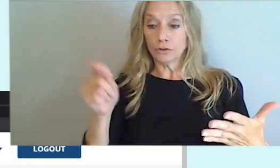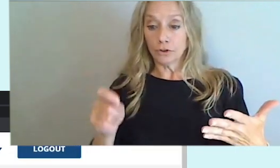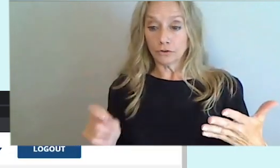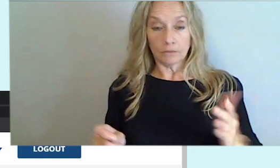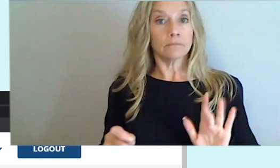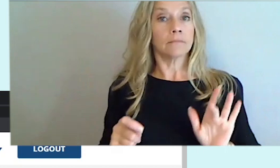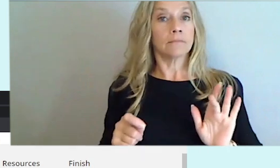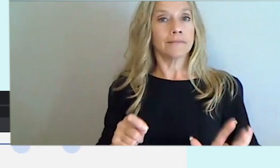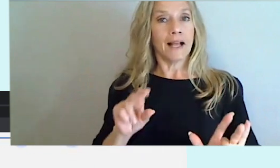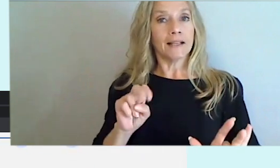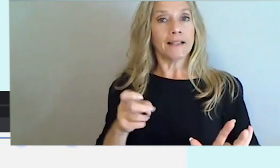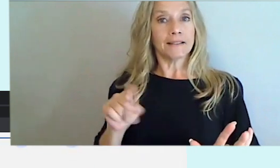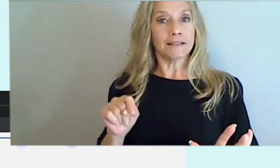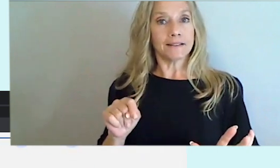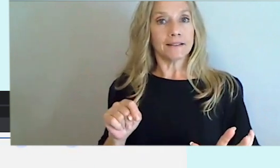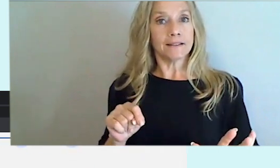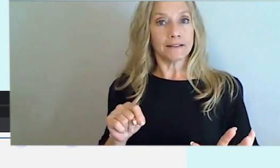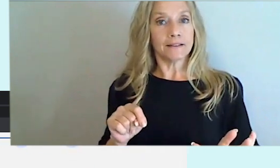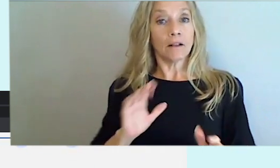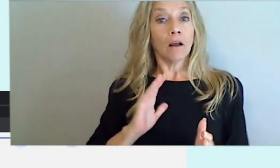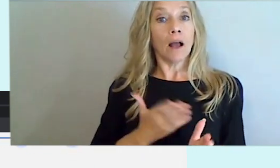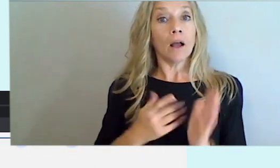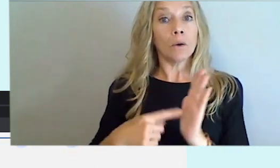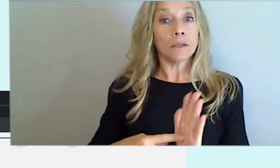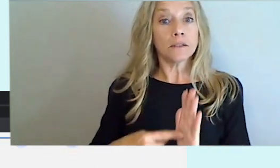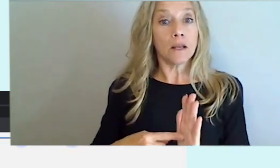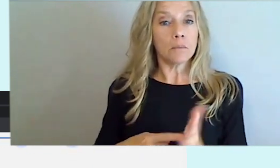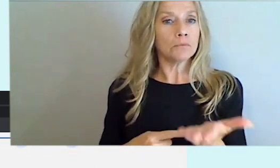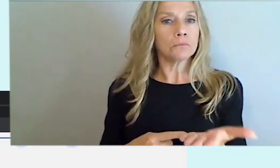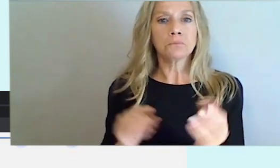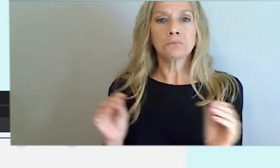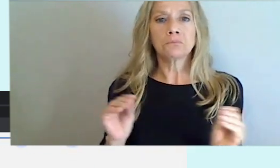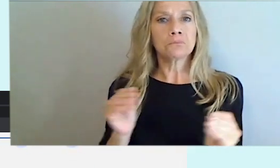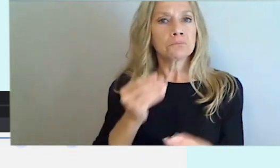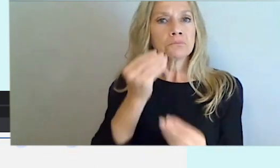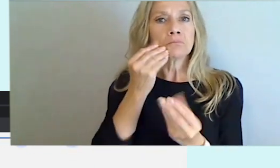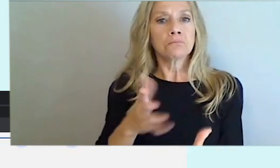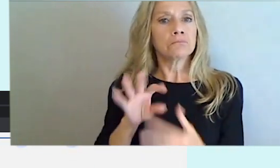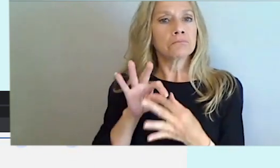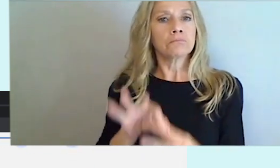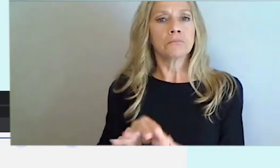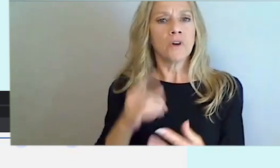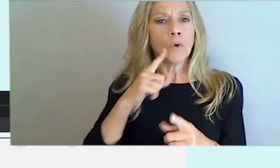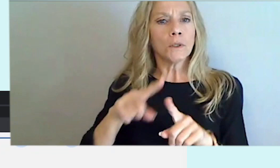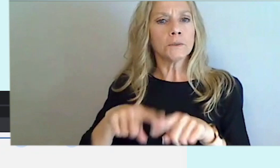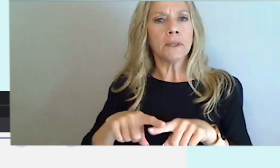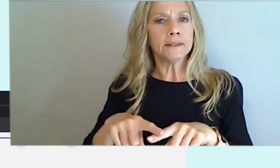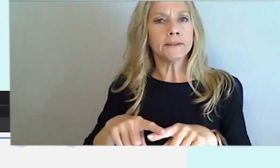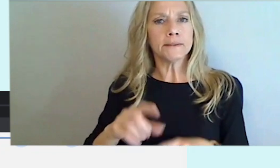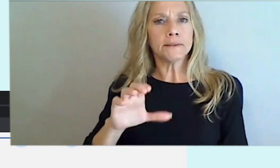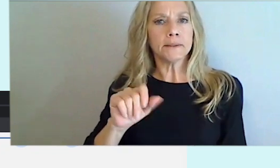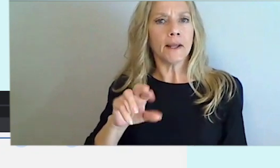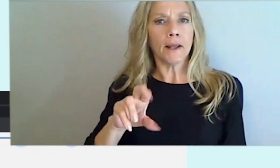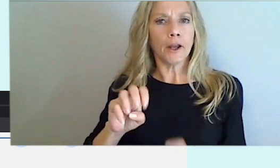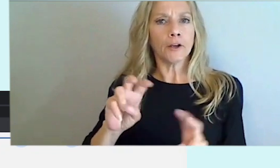For this example, there is not any information on file for dependent care expenses so, the member must answer